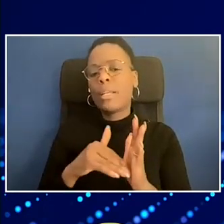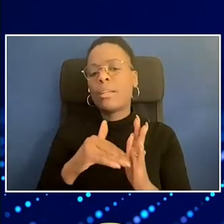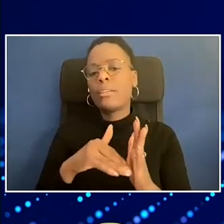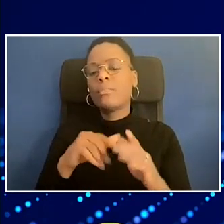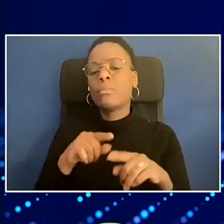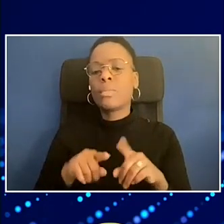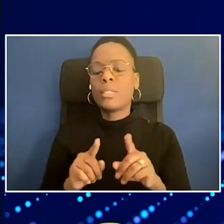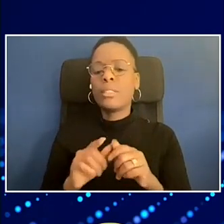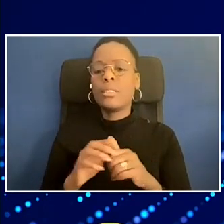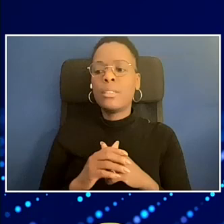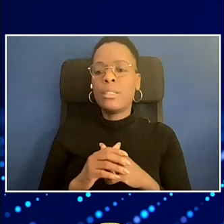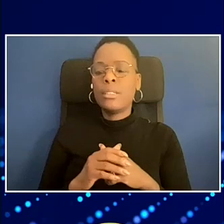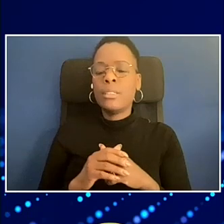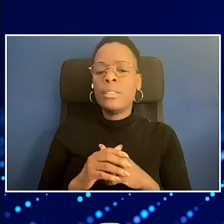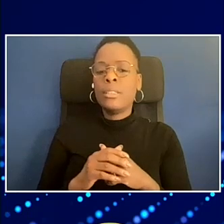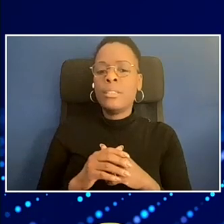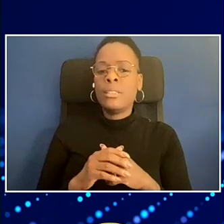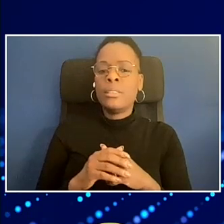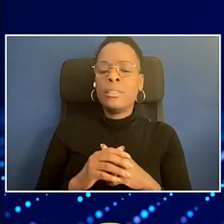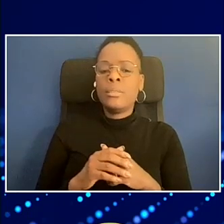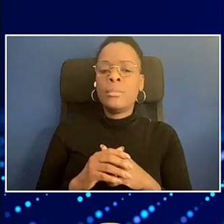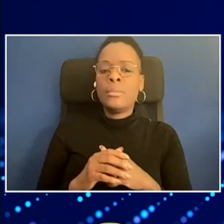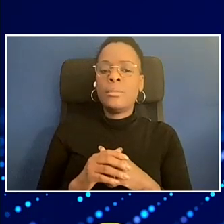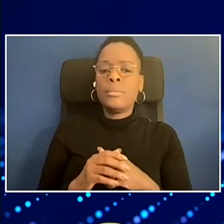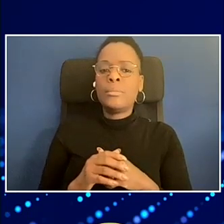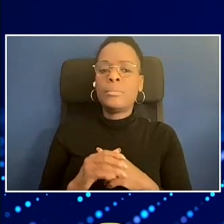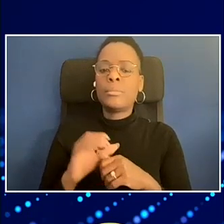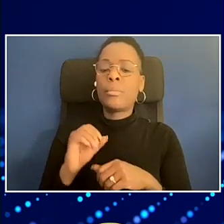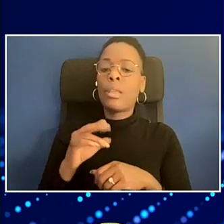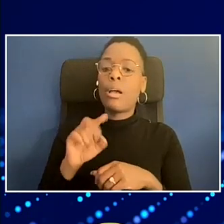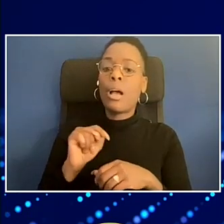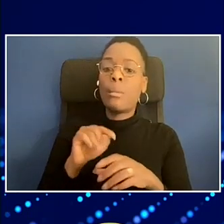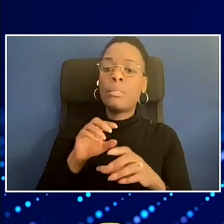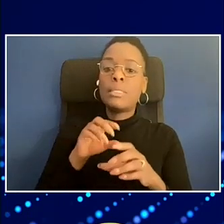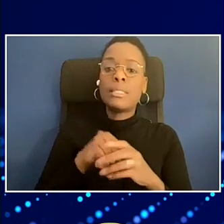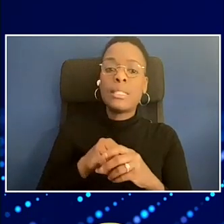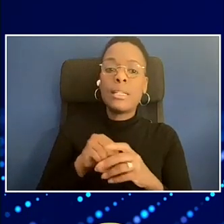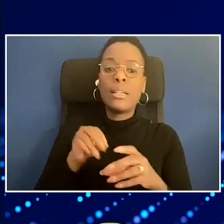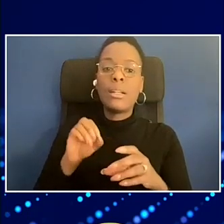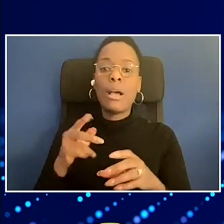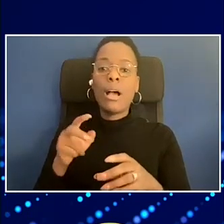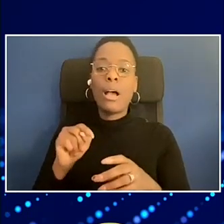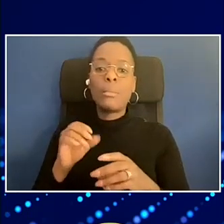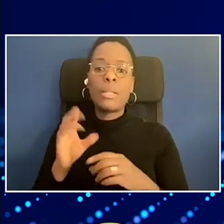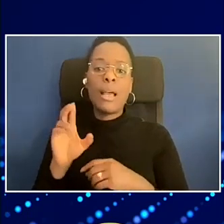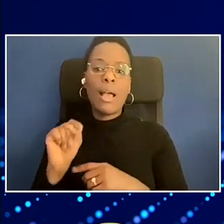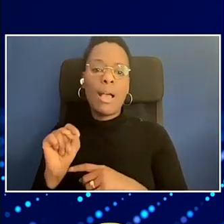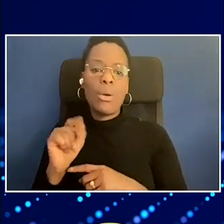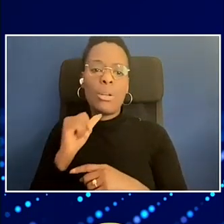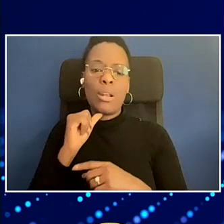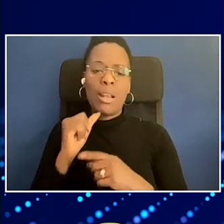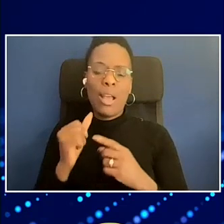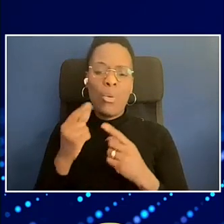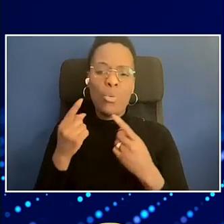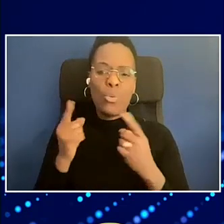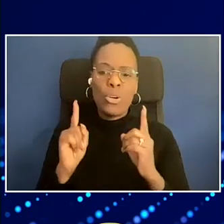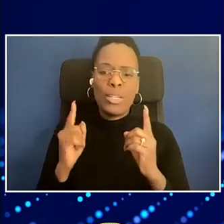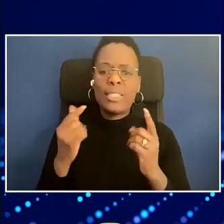the opt-in/opt-out, neither working feels a little confusing for me, but if it- if